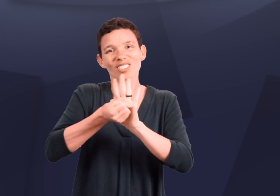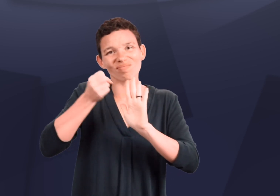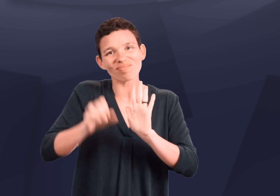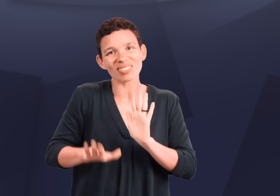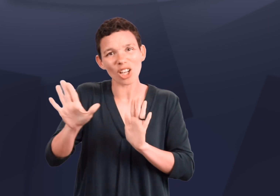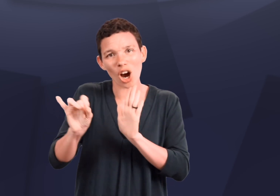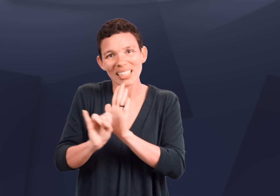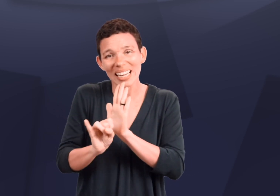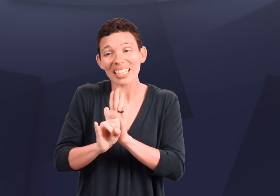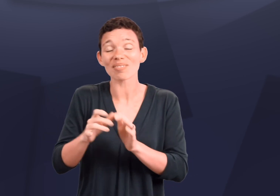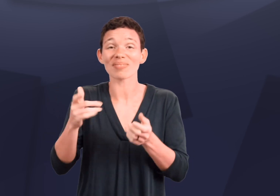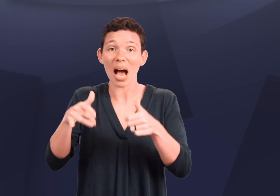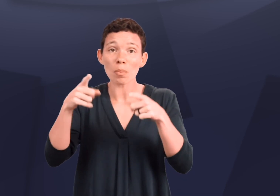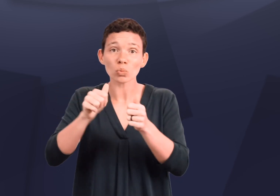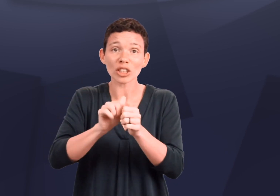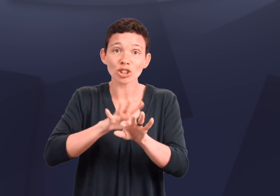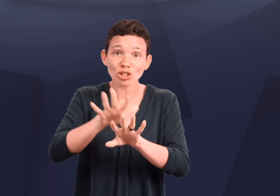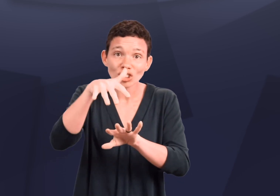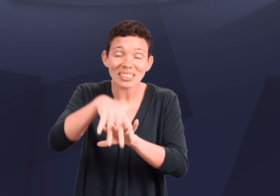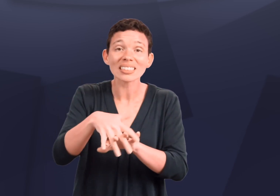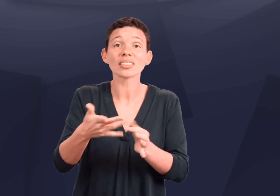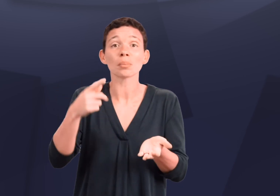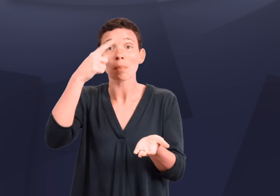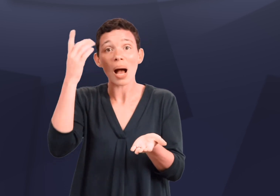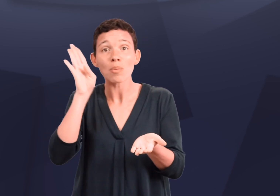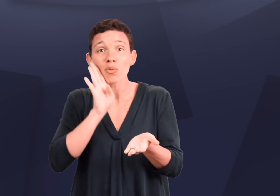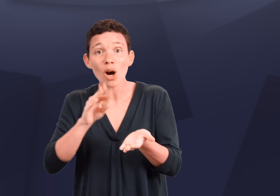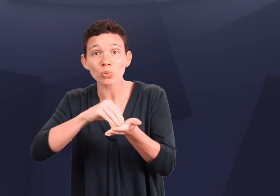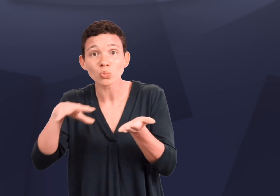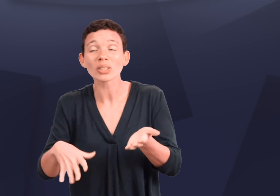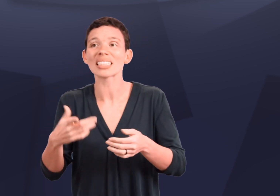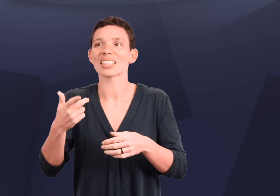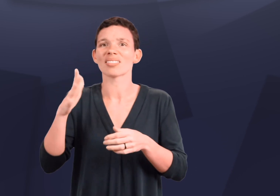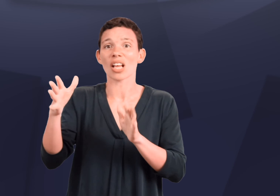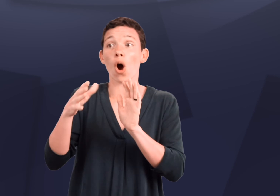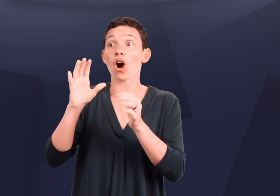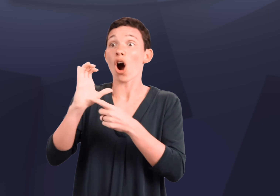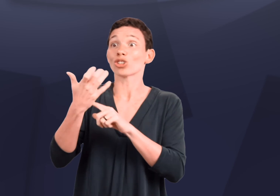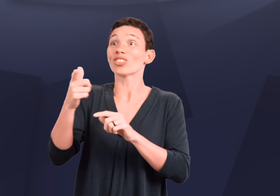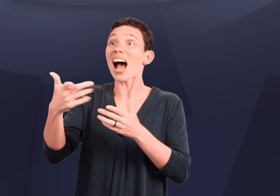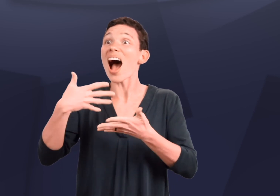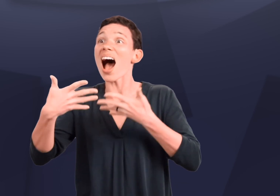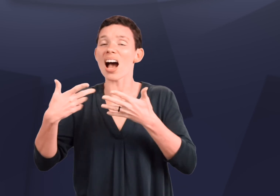This means that school has a historical way of removing people's cultural roots and identities.